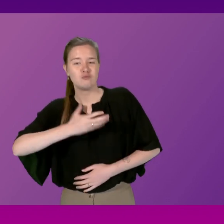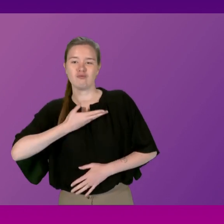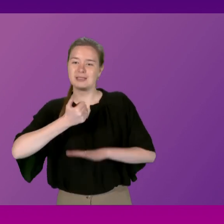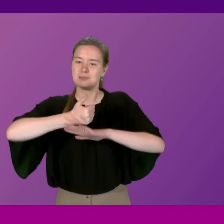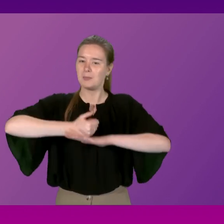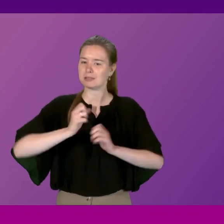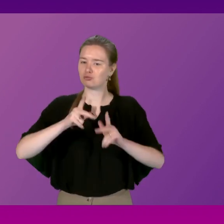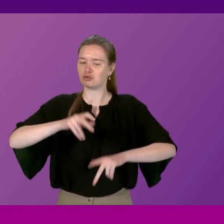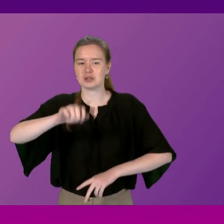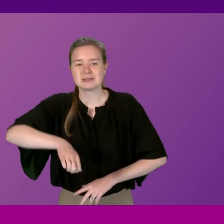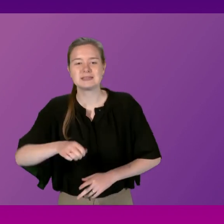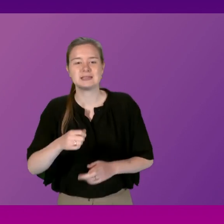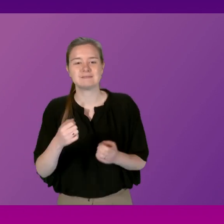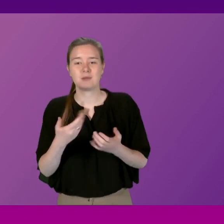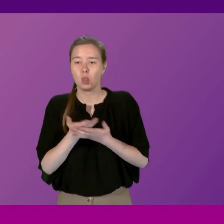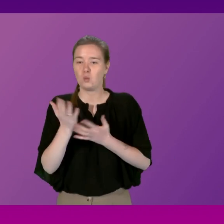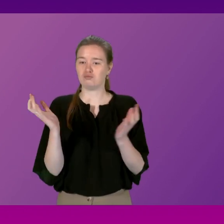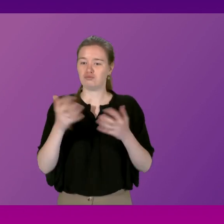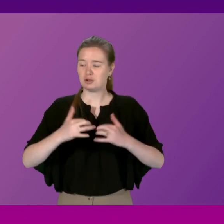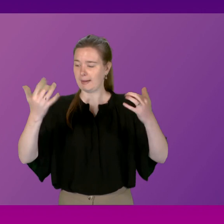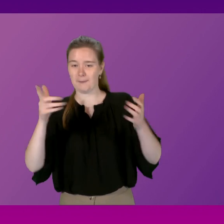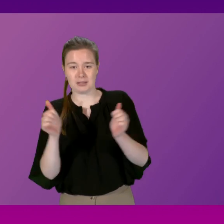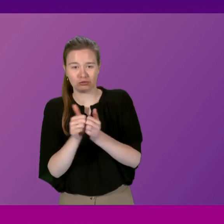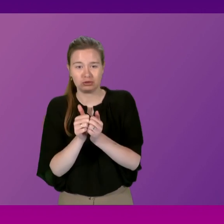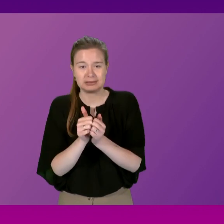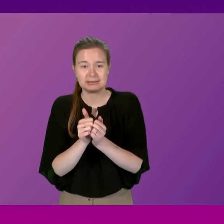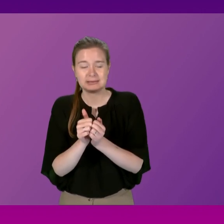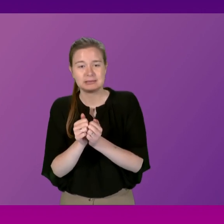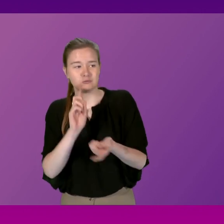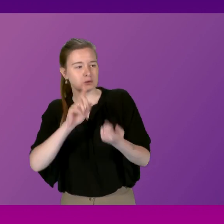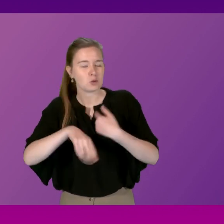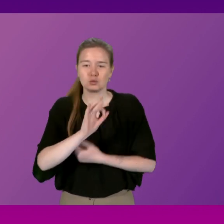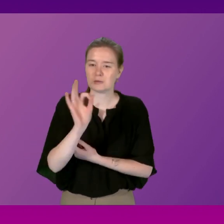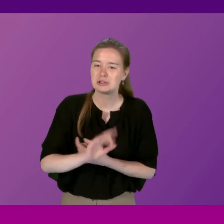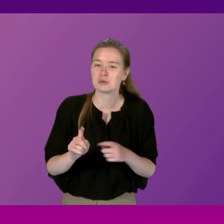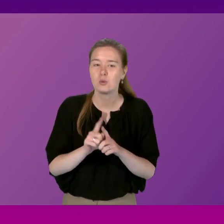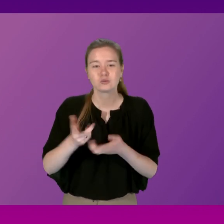approach. Members from across the chamber agree with that as we respond to questions and discuss